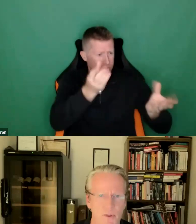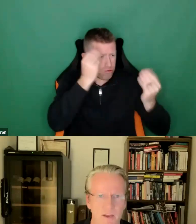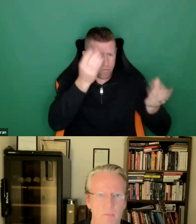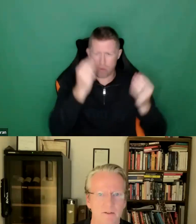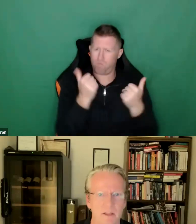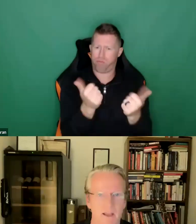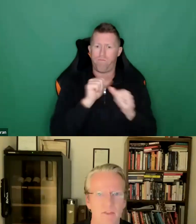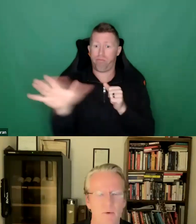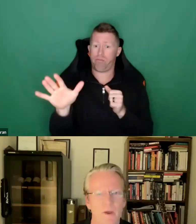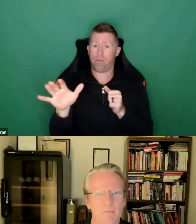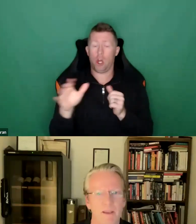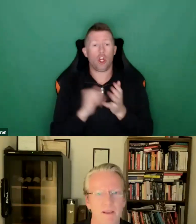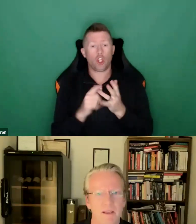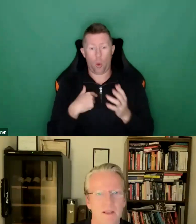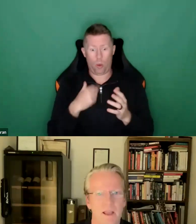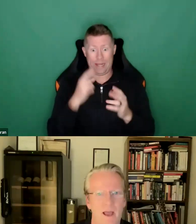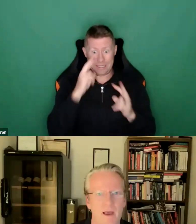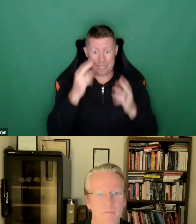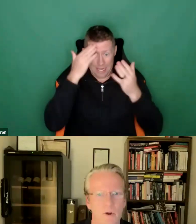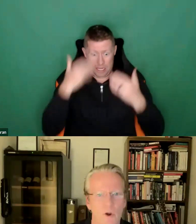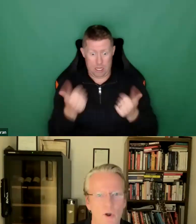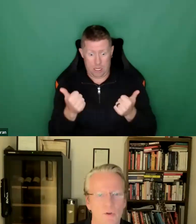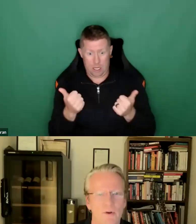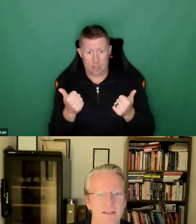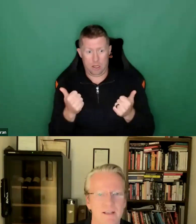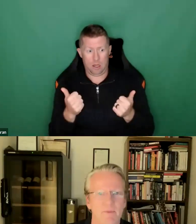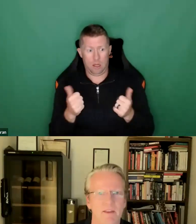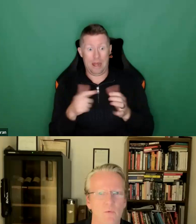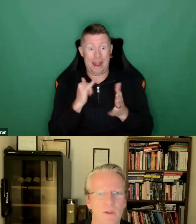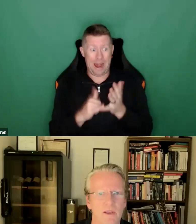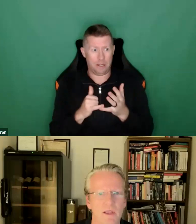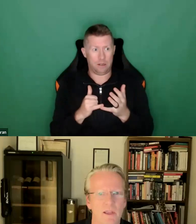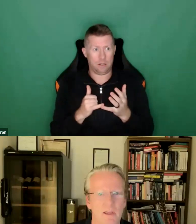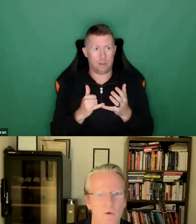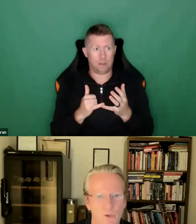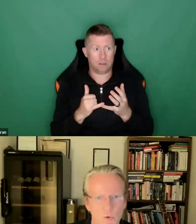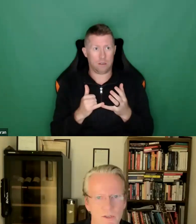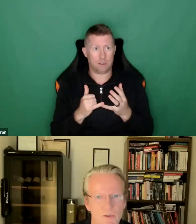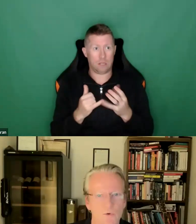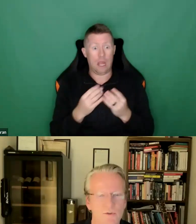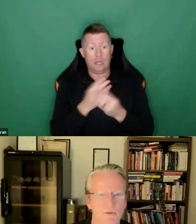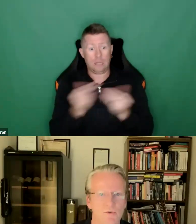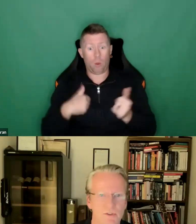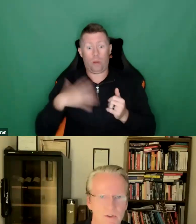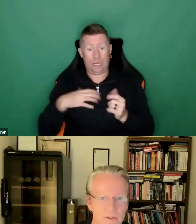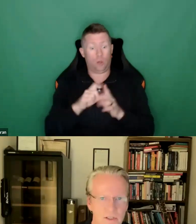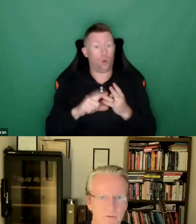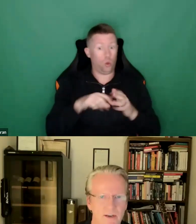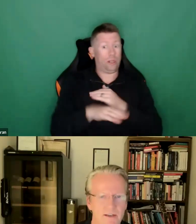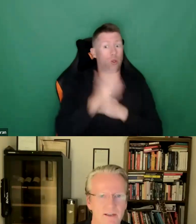learning better, they often also learn the skills that we include in the health and well-being. But we believe that as